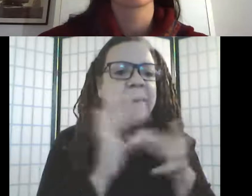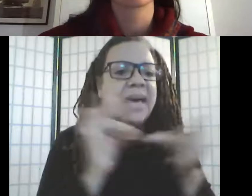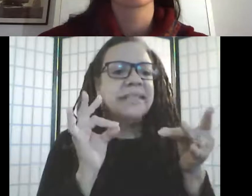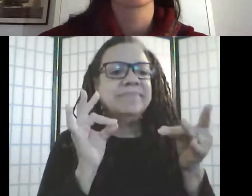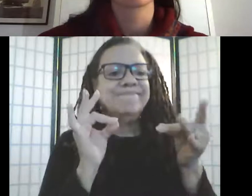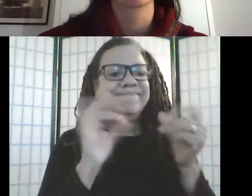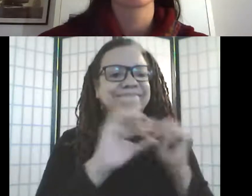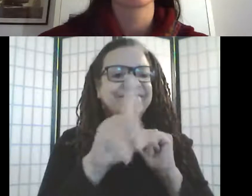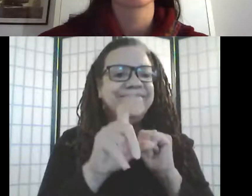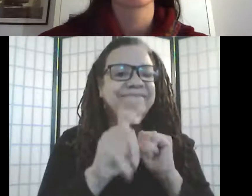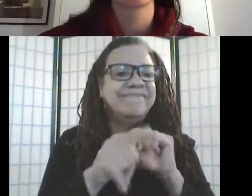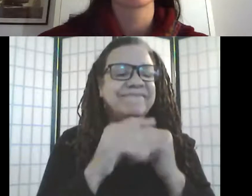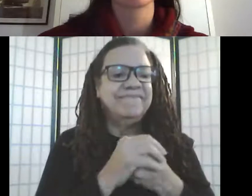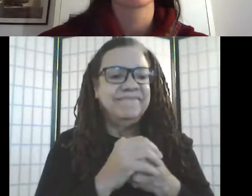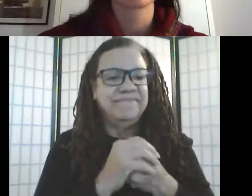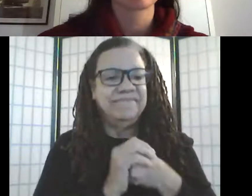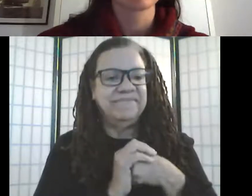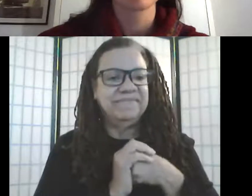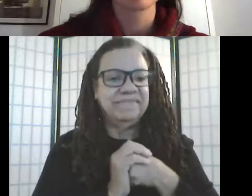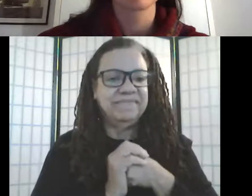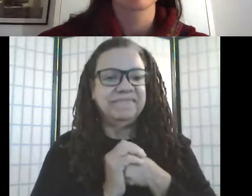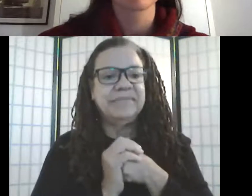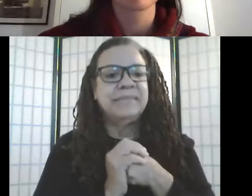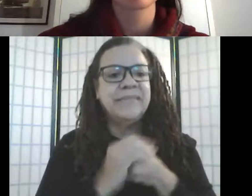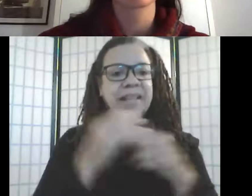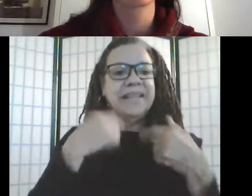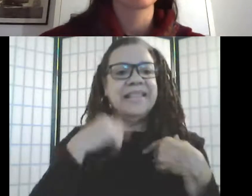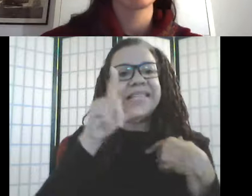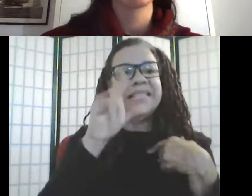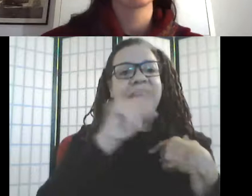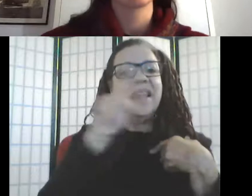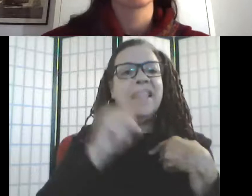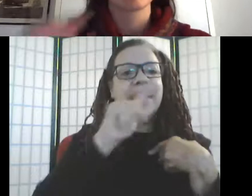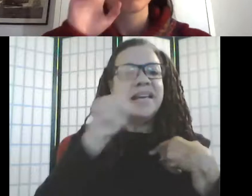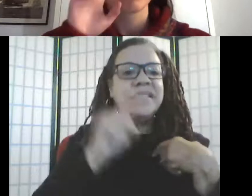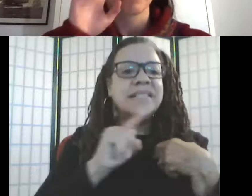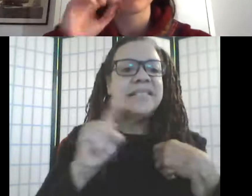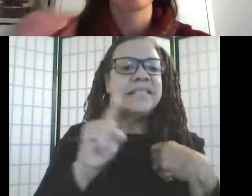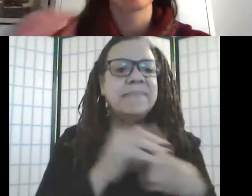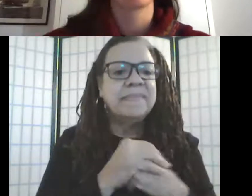Hi Marek, it's Liz. I'm just curious um, so I noticed at the very